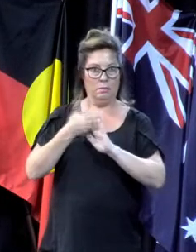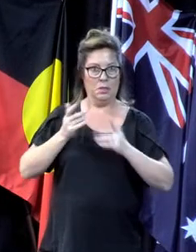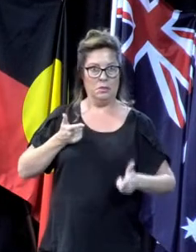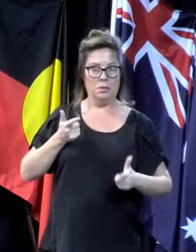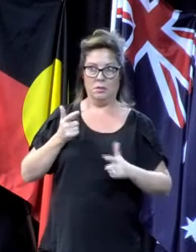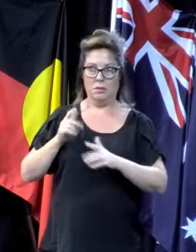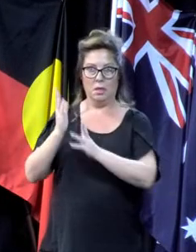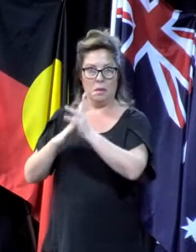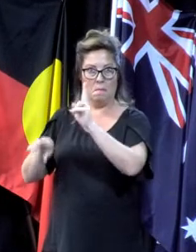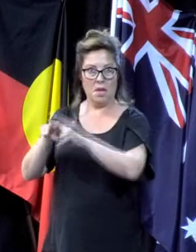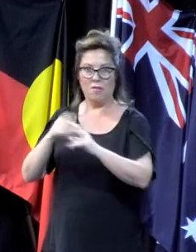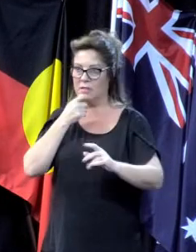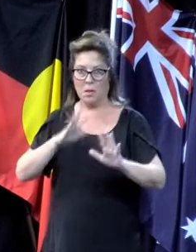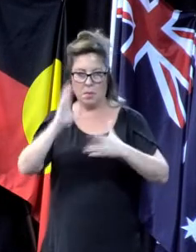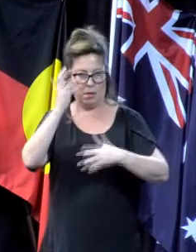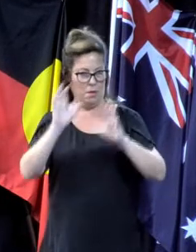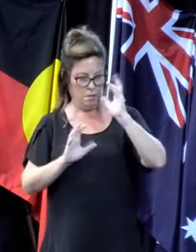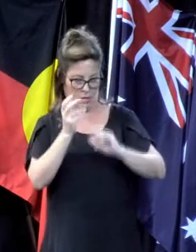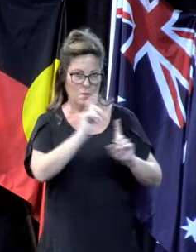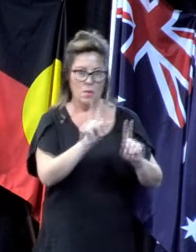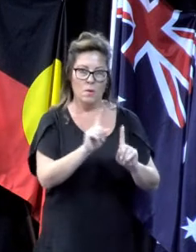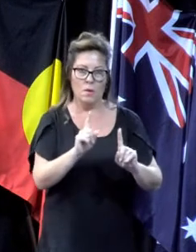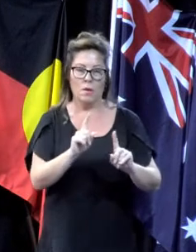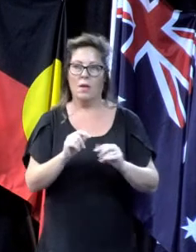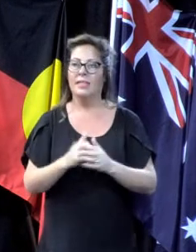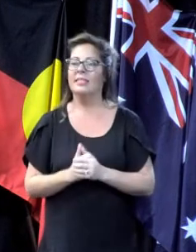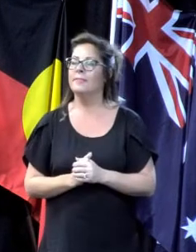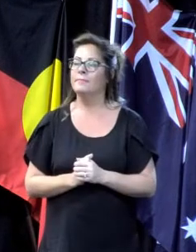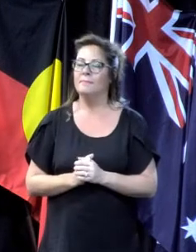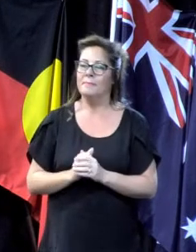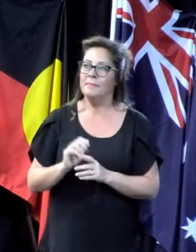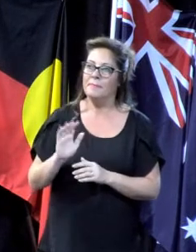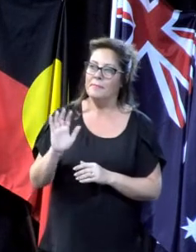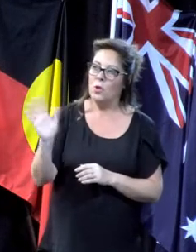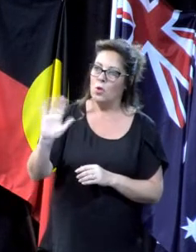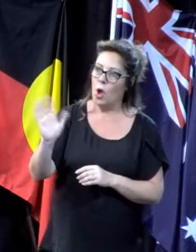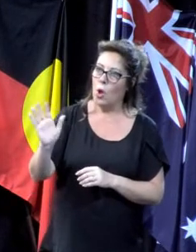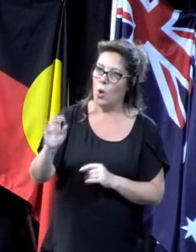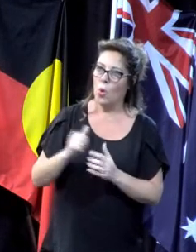No. So as I mentioned spending time, you know, in the culture and informing parents